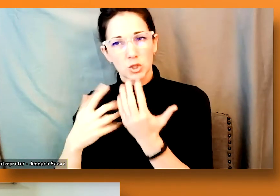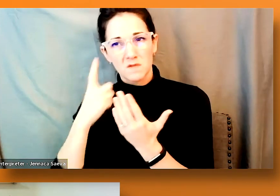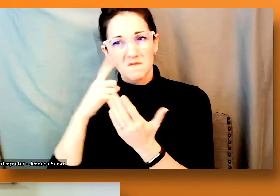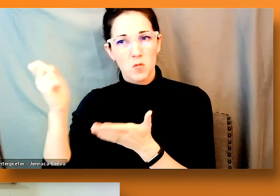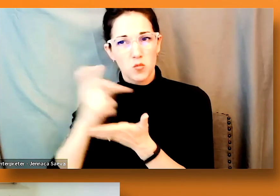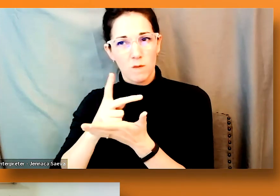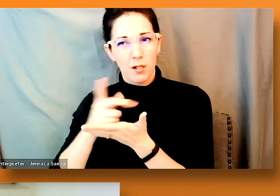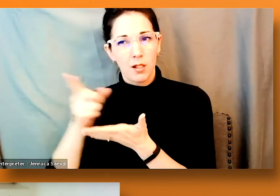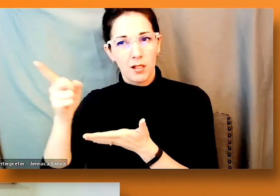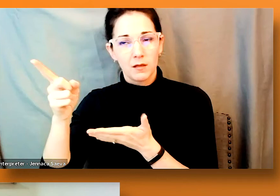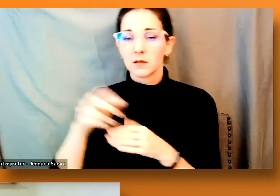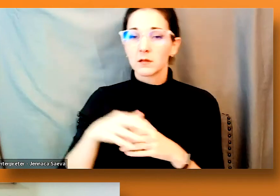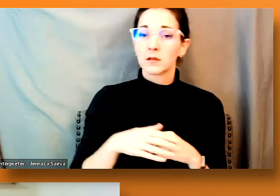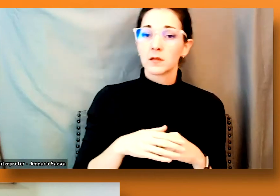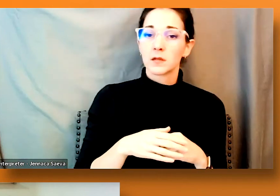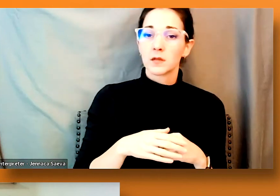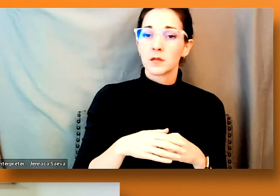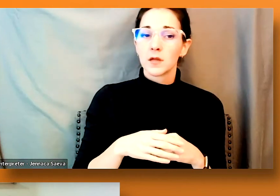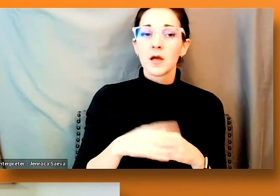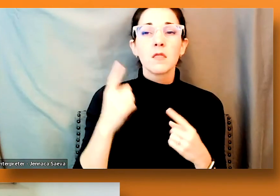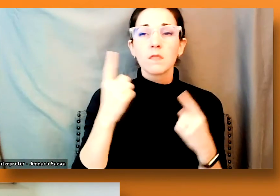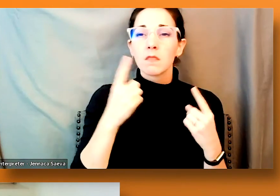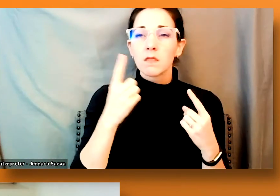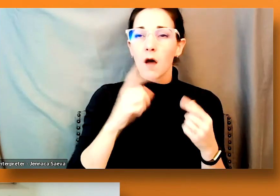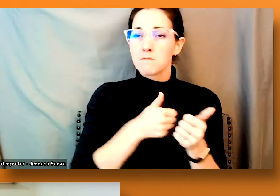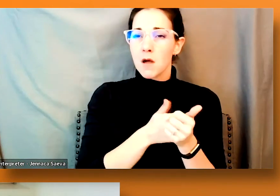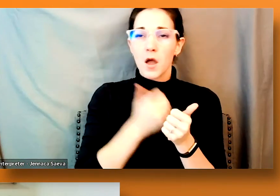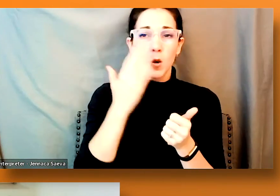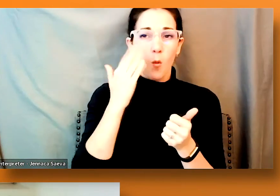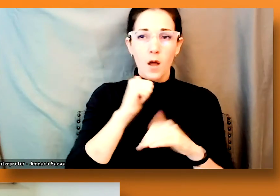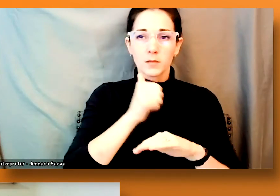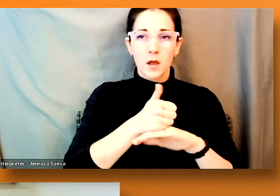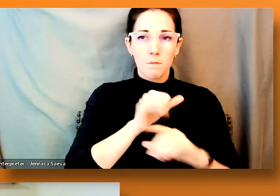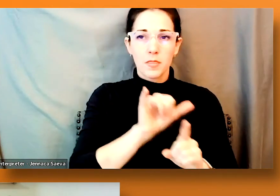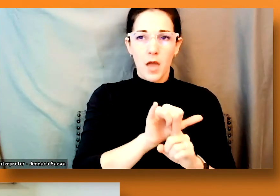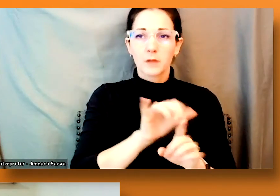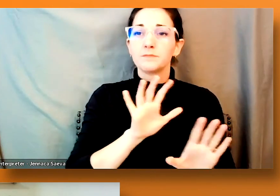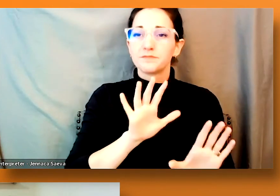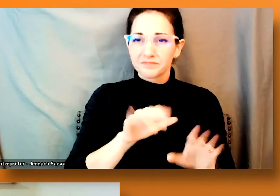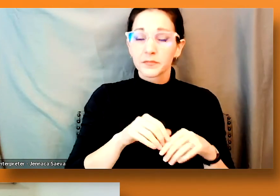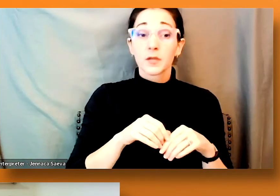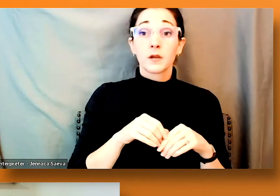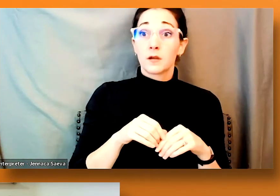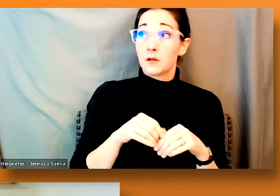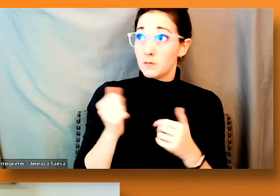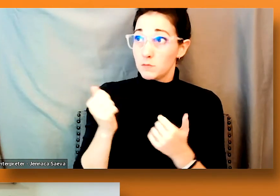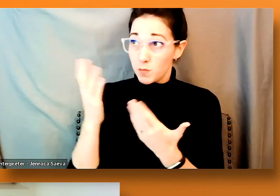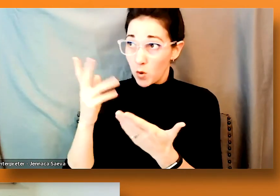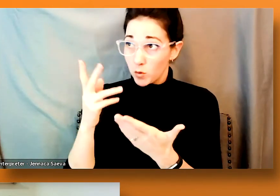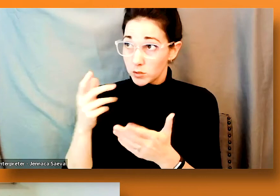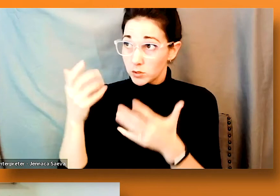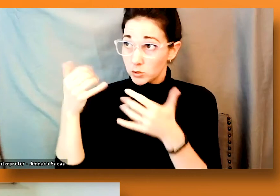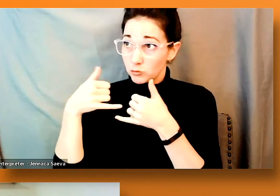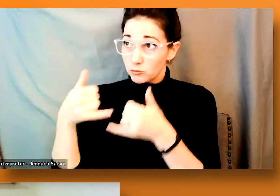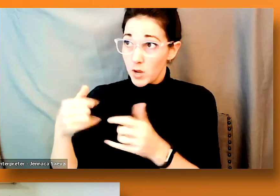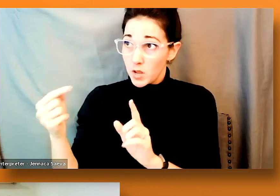The thought process there is that when you proposed on the grant, you kind of said you were going to do one thing.